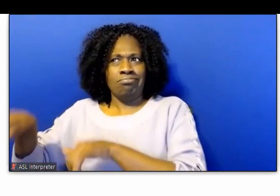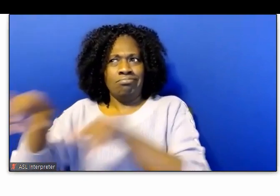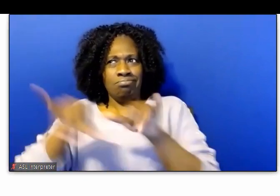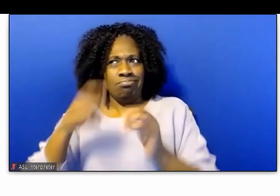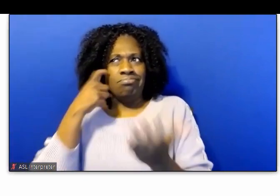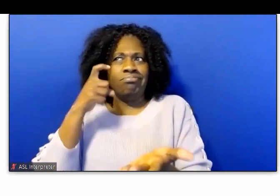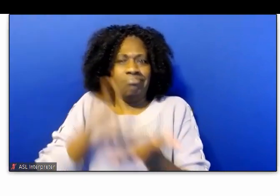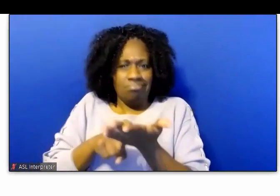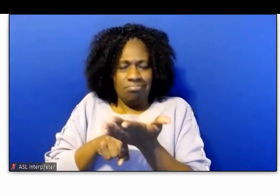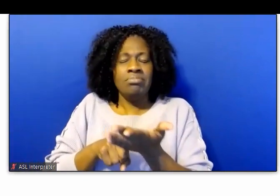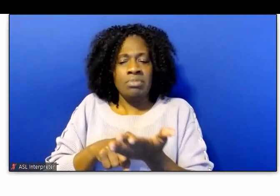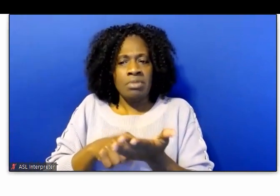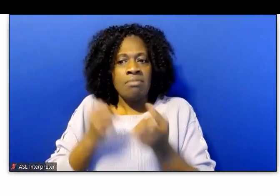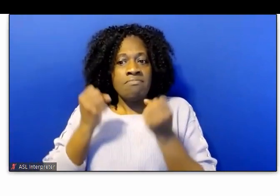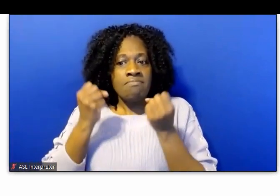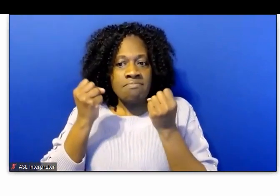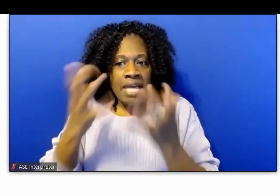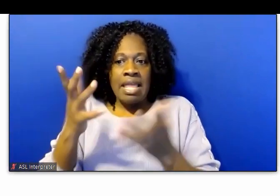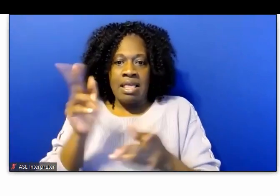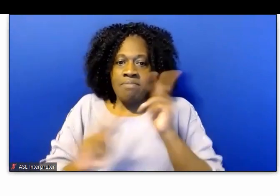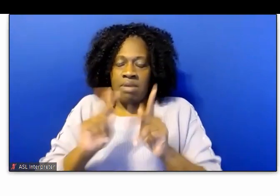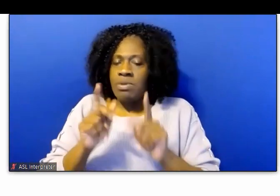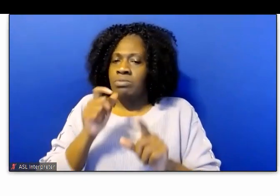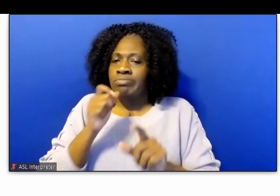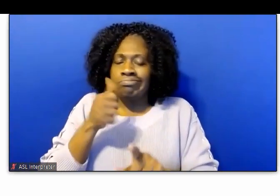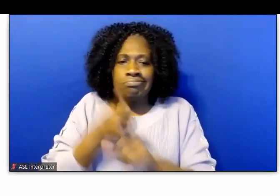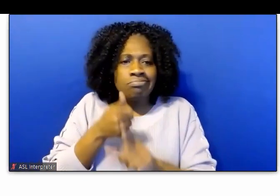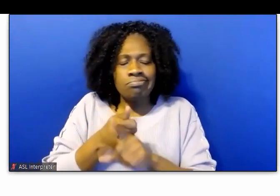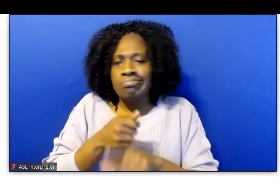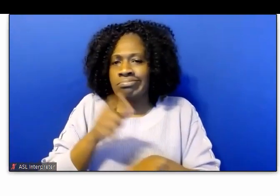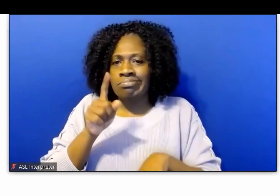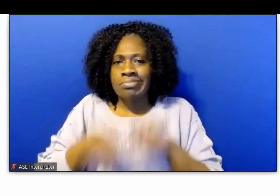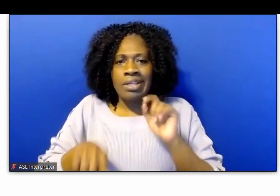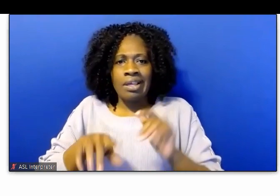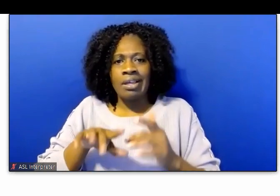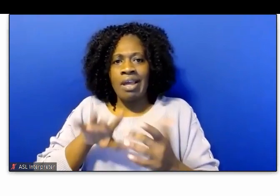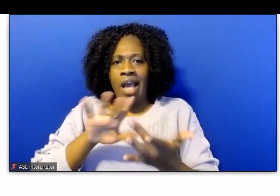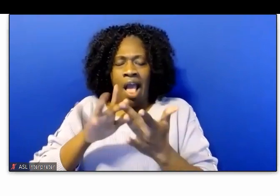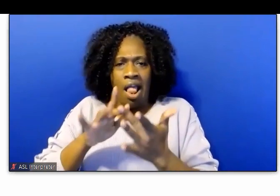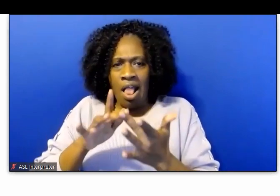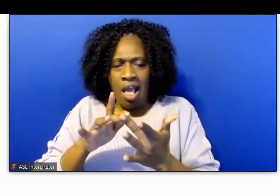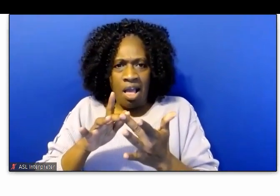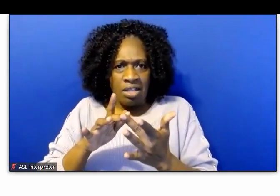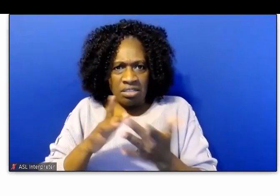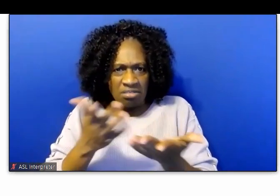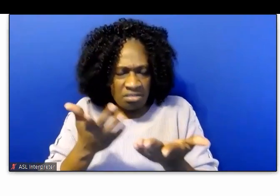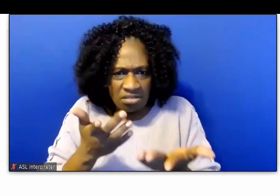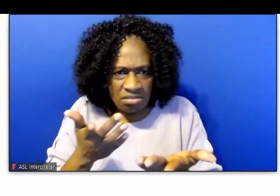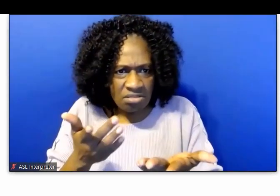So there's a lot of people that are not able to use online content without some kind of accommodation.